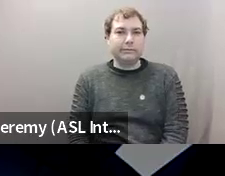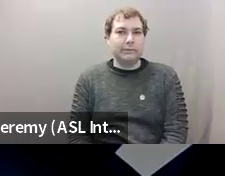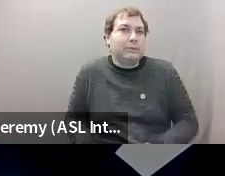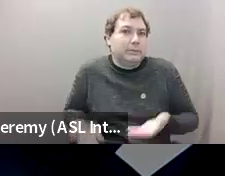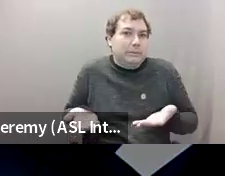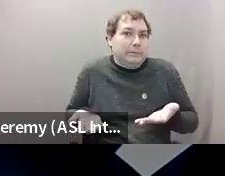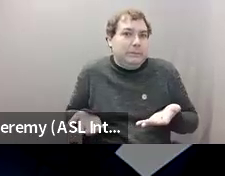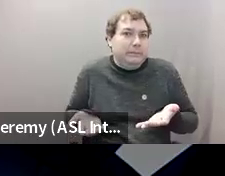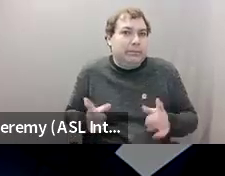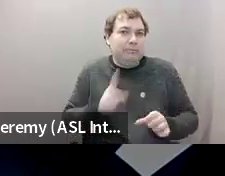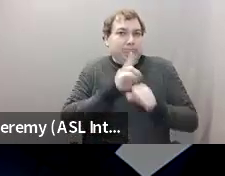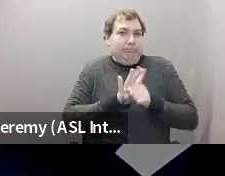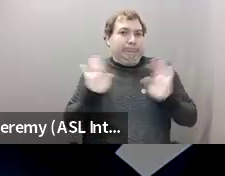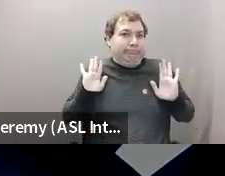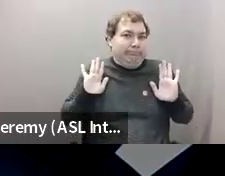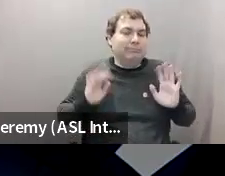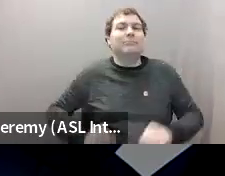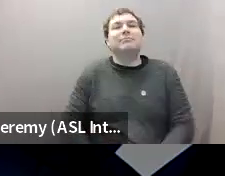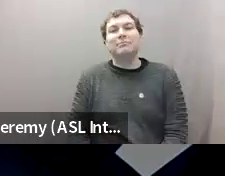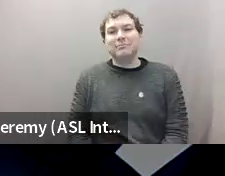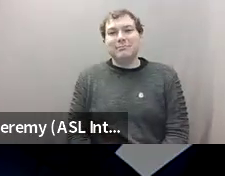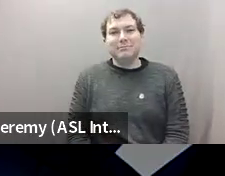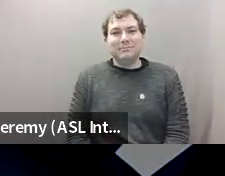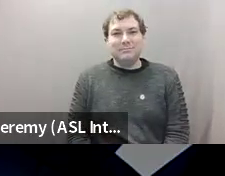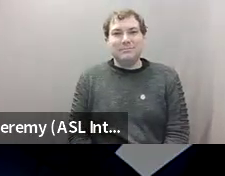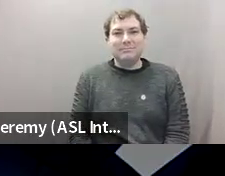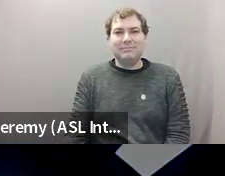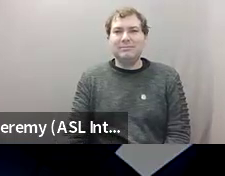Cassidy Thorne: Don't hold me to that, though. Scott Birkenbuel (he, him) VP APRIL: Would you repeat that.